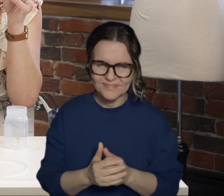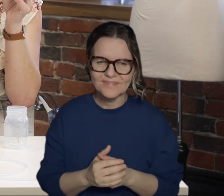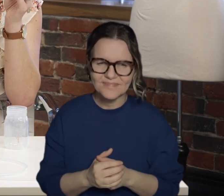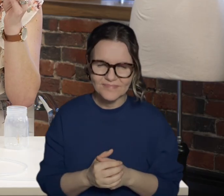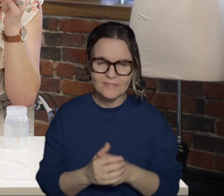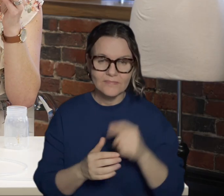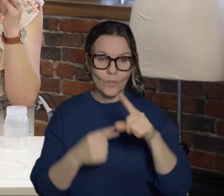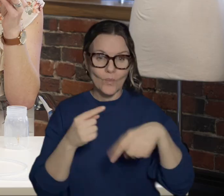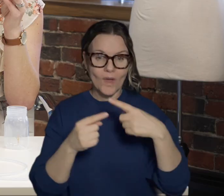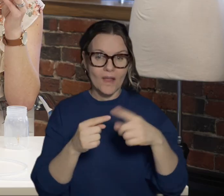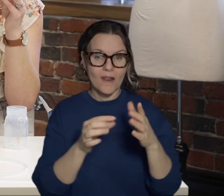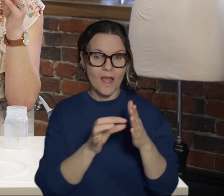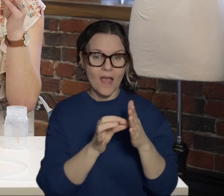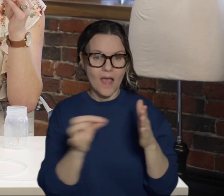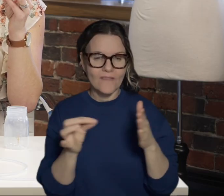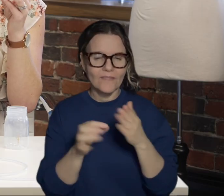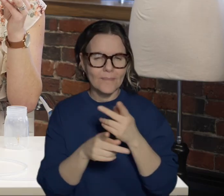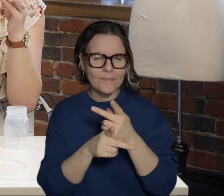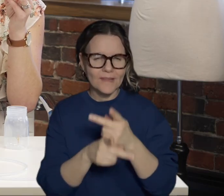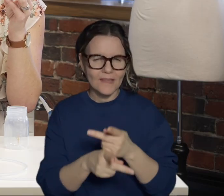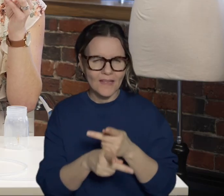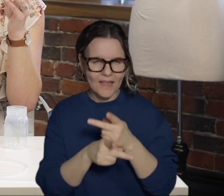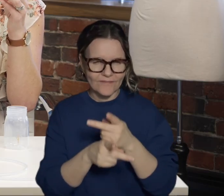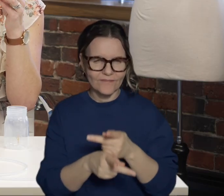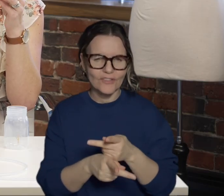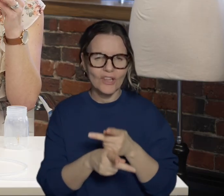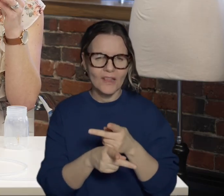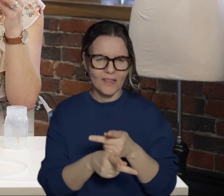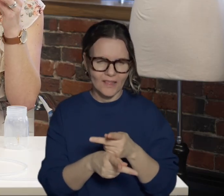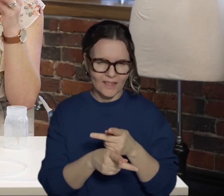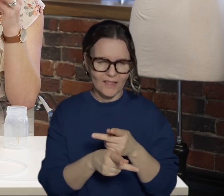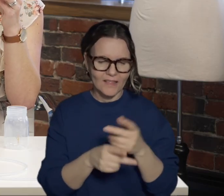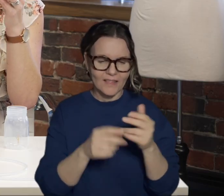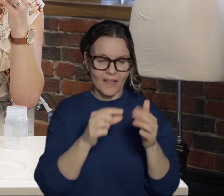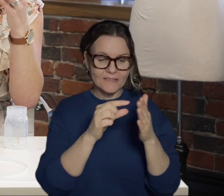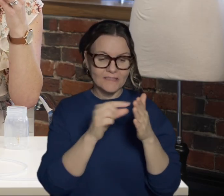fine when you take this duckbill valve off you want to be careful not to pull it from the tip